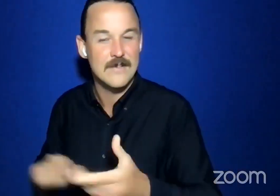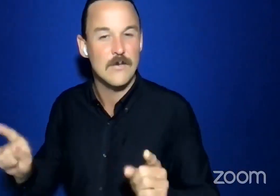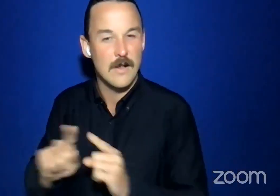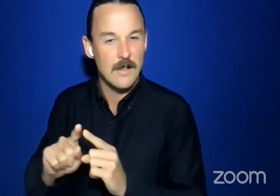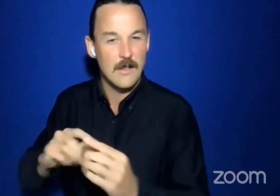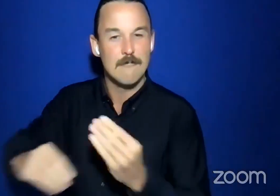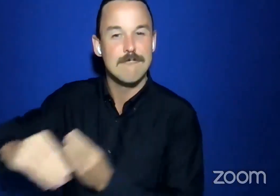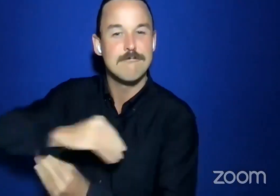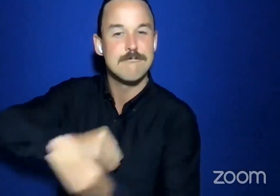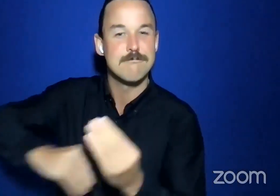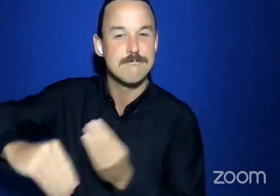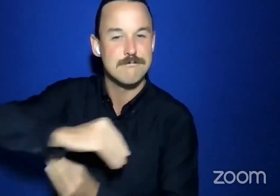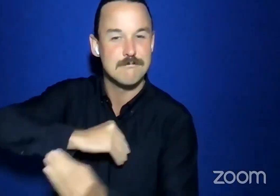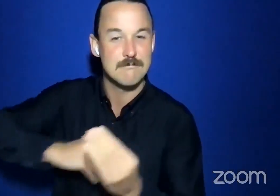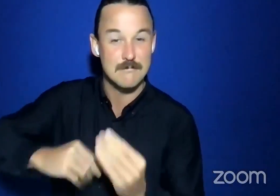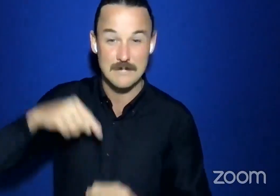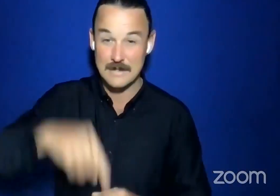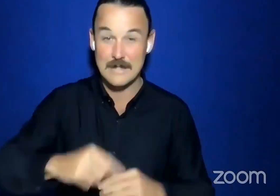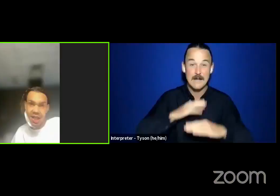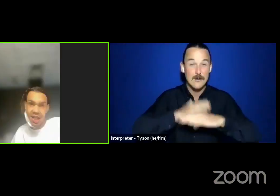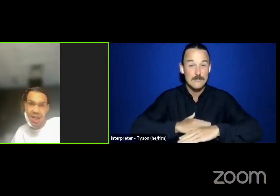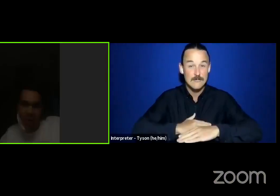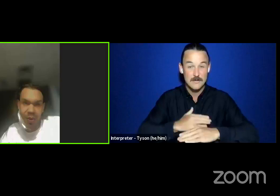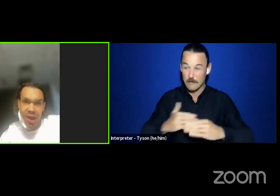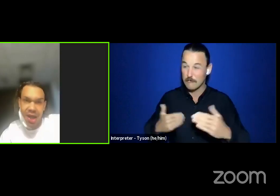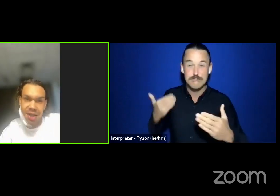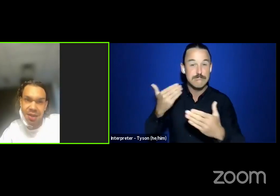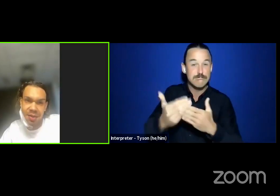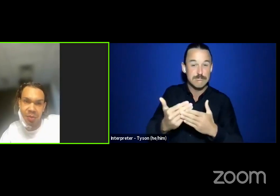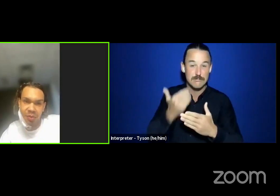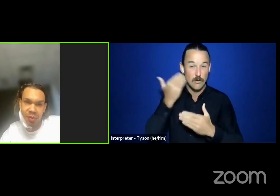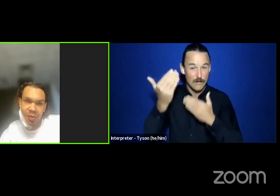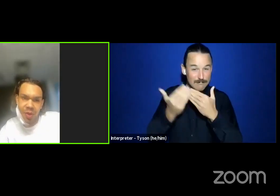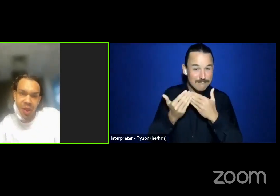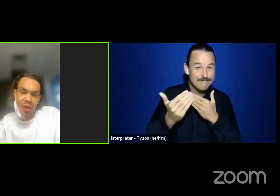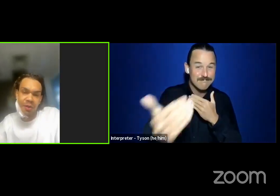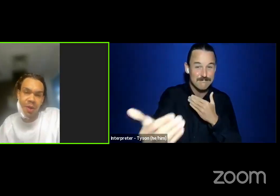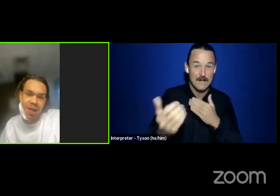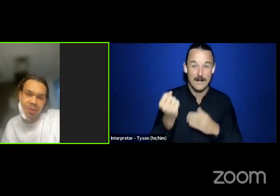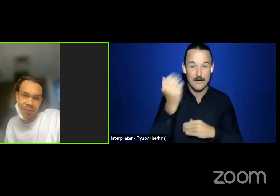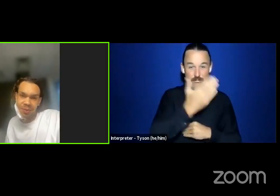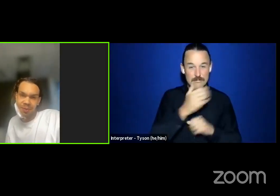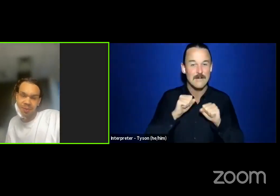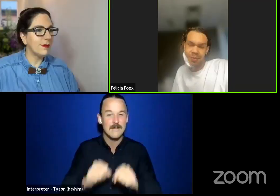the land. nd of this country, which is nd of this country, which is why nd of this country, which is was , and always will be added and always will be aboriginal